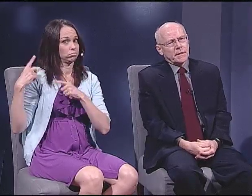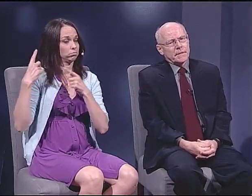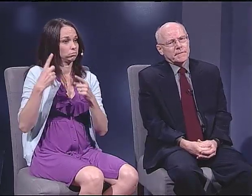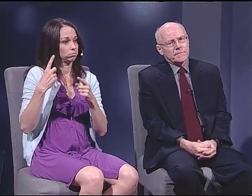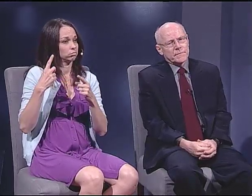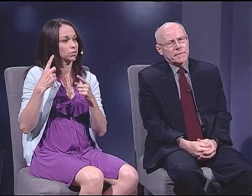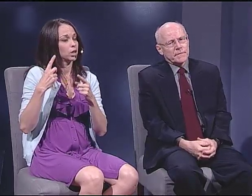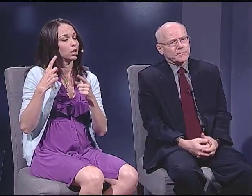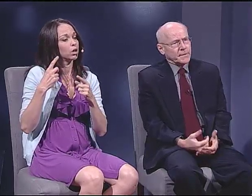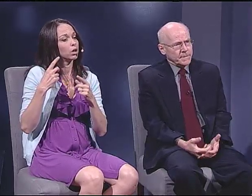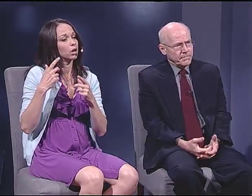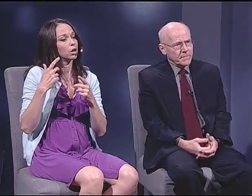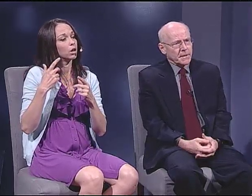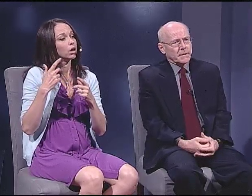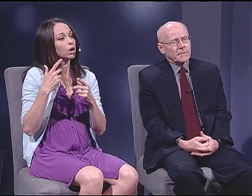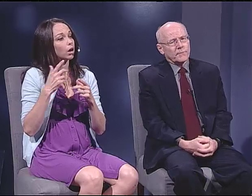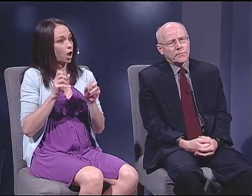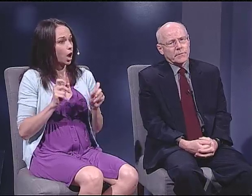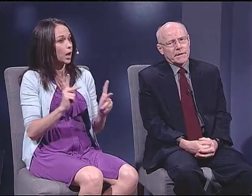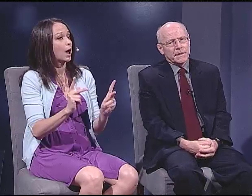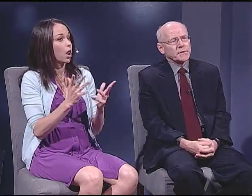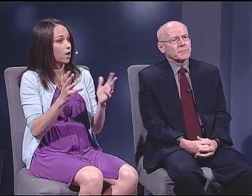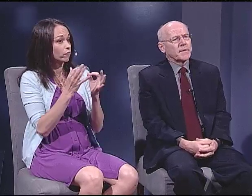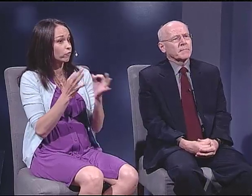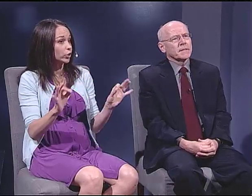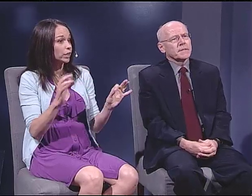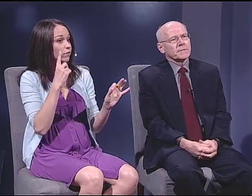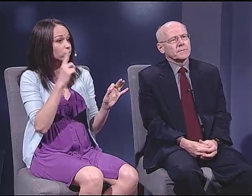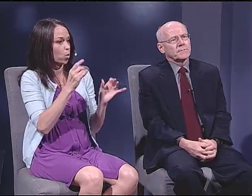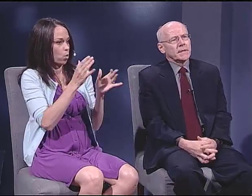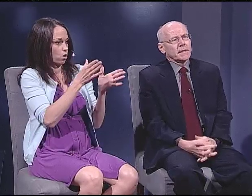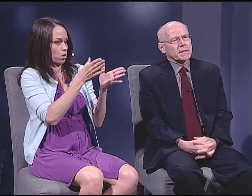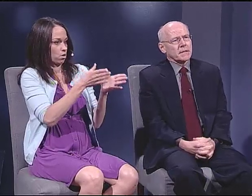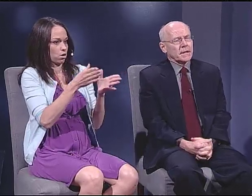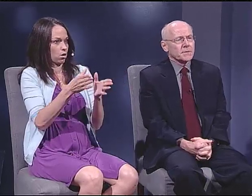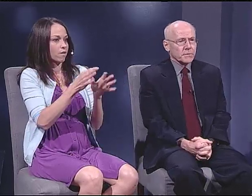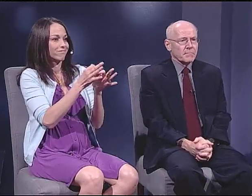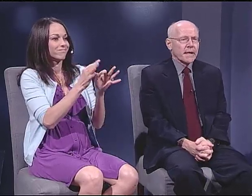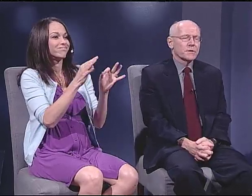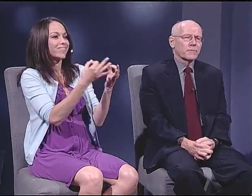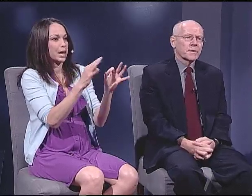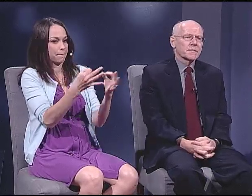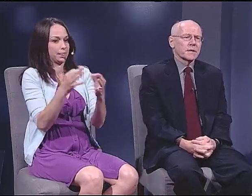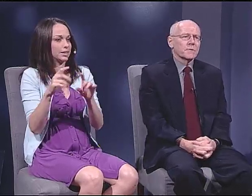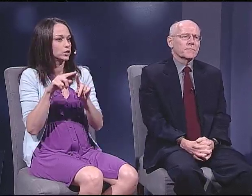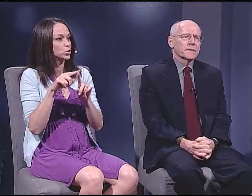of freedom for individual families to decide certain matters for themselves.